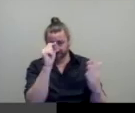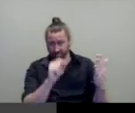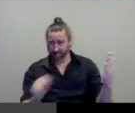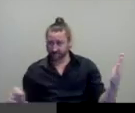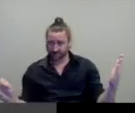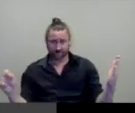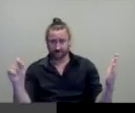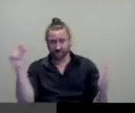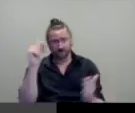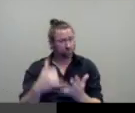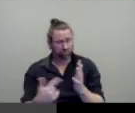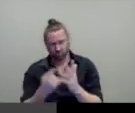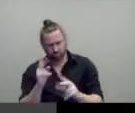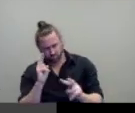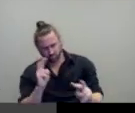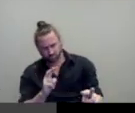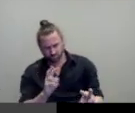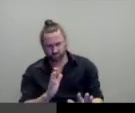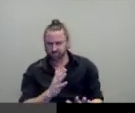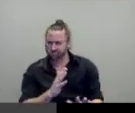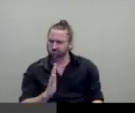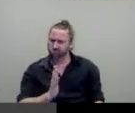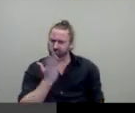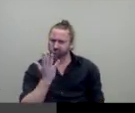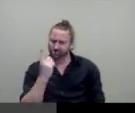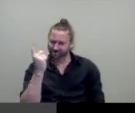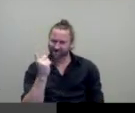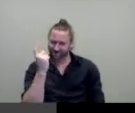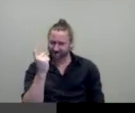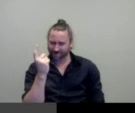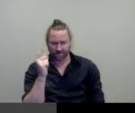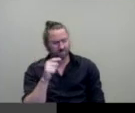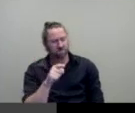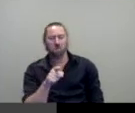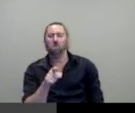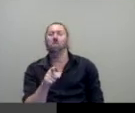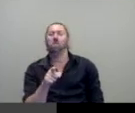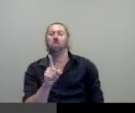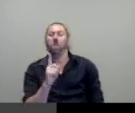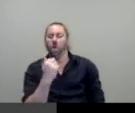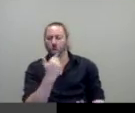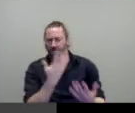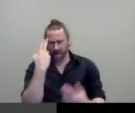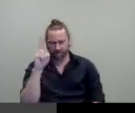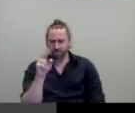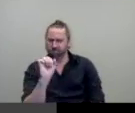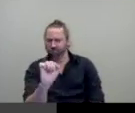take a moment to look at this work and think to yourself what would you title this artwork